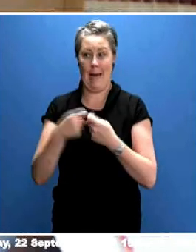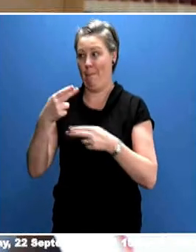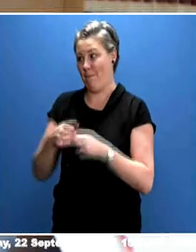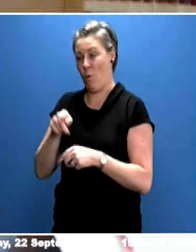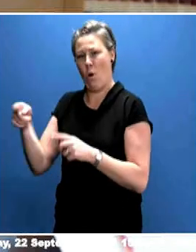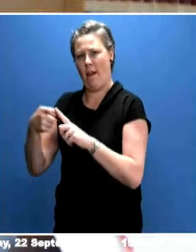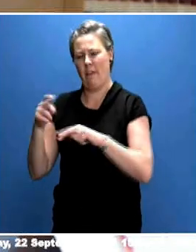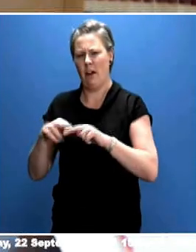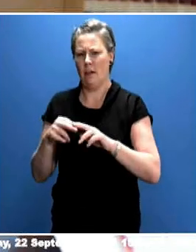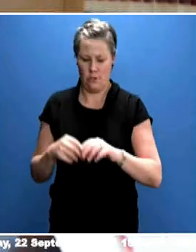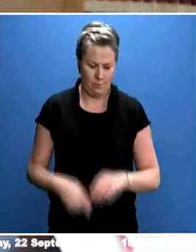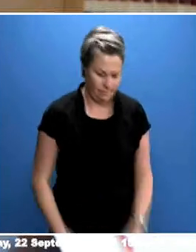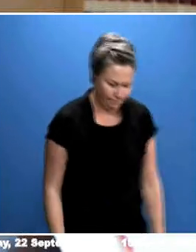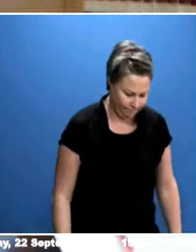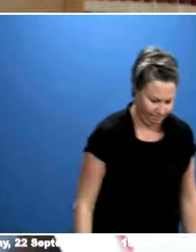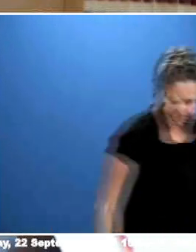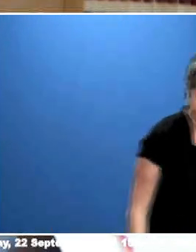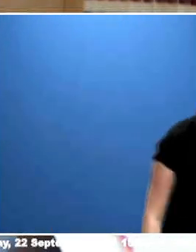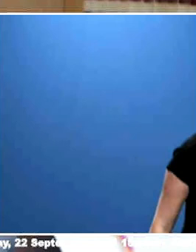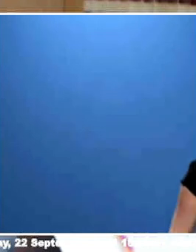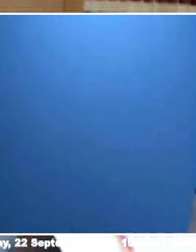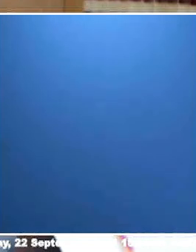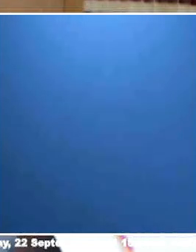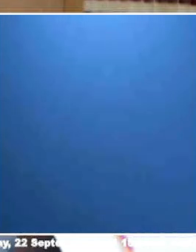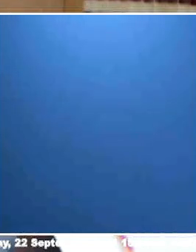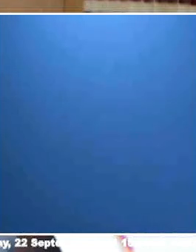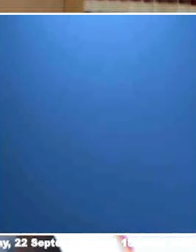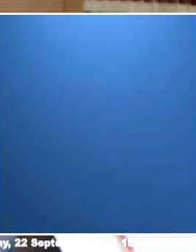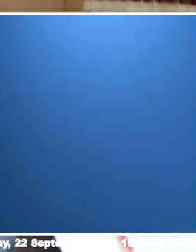When an application comes across your desk as the delegated